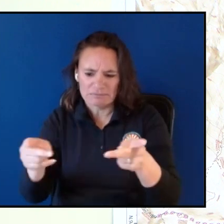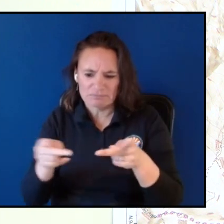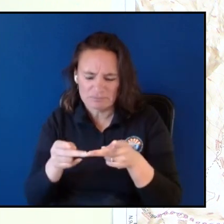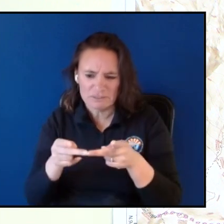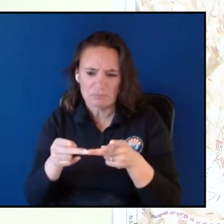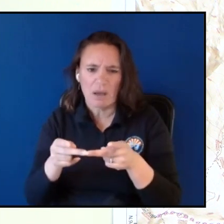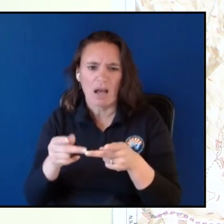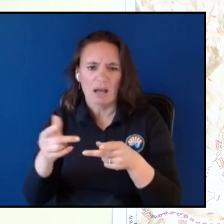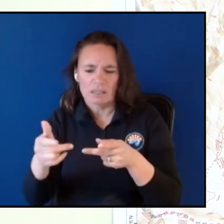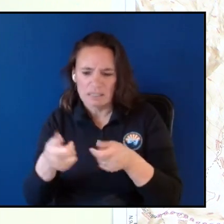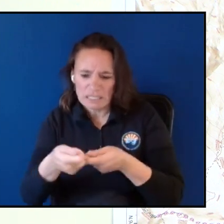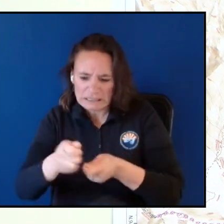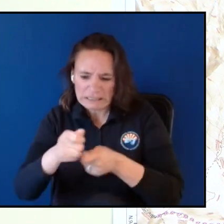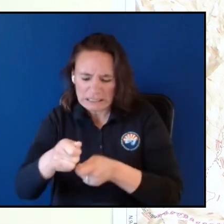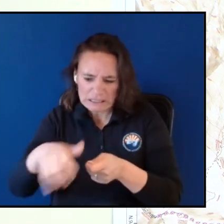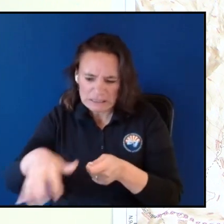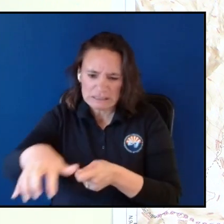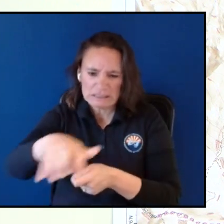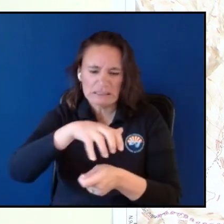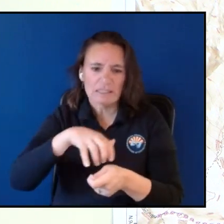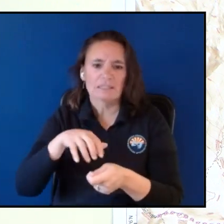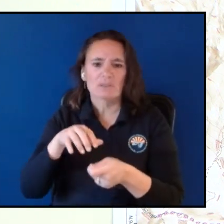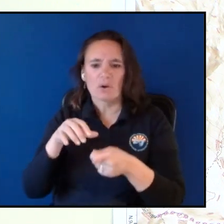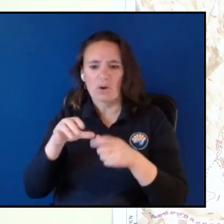needle, the duff, so the organic material builds up underneath